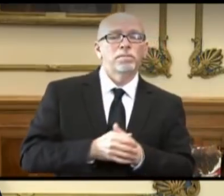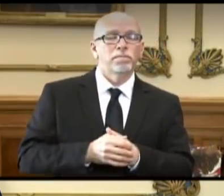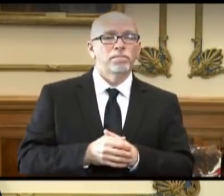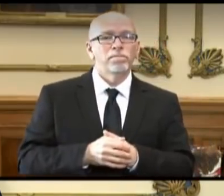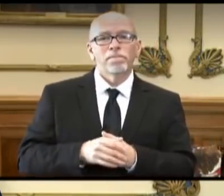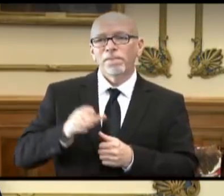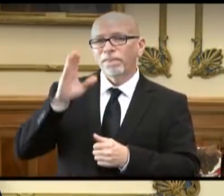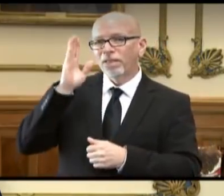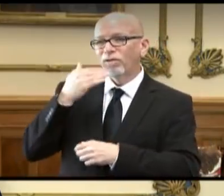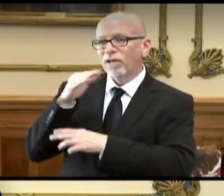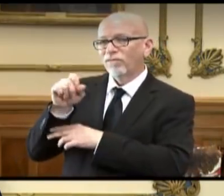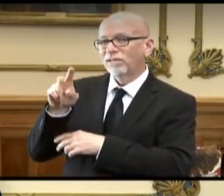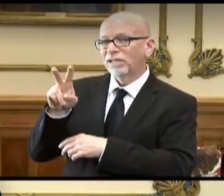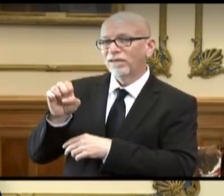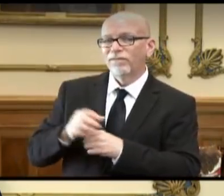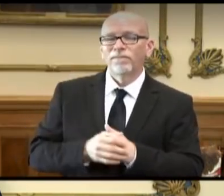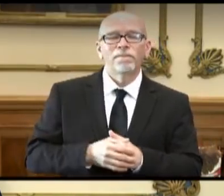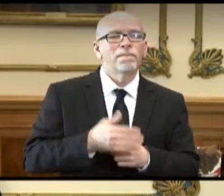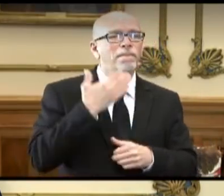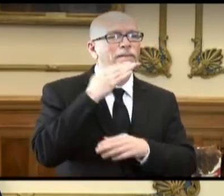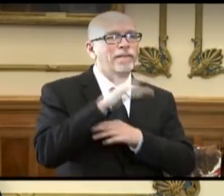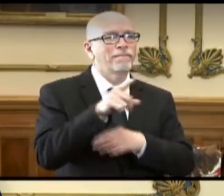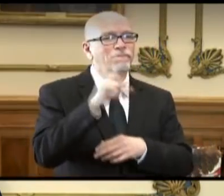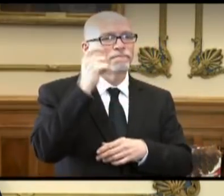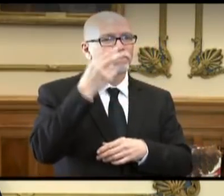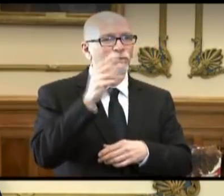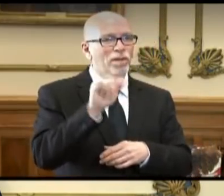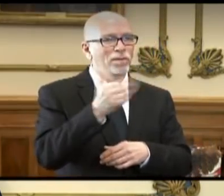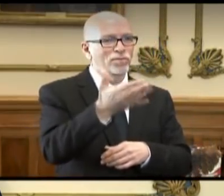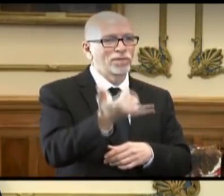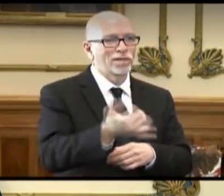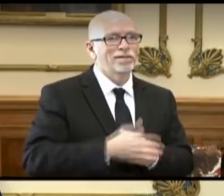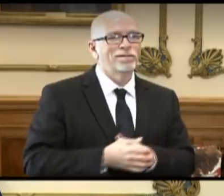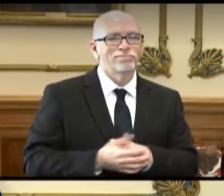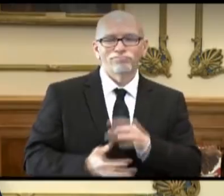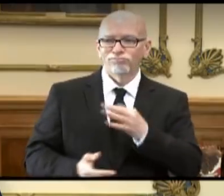QUESTION THAT IS ON YOUR MIND TODAY. STEVE WITH KPC MEDIA.